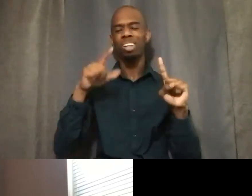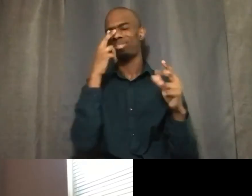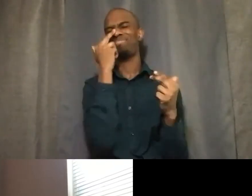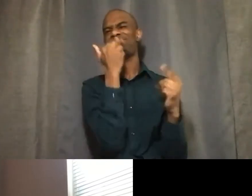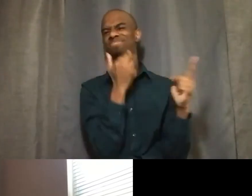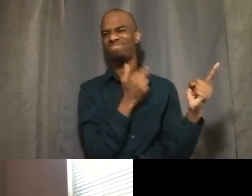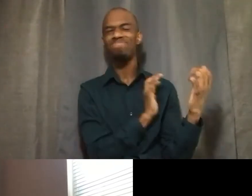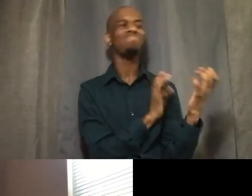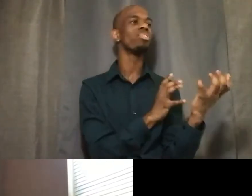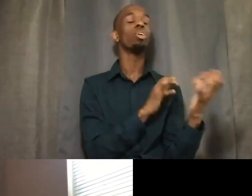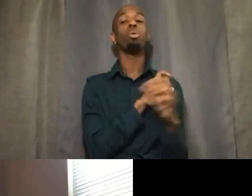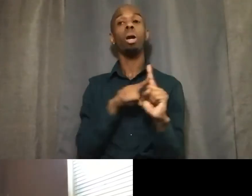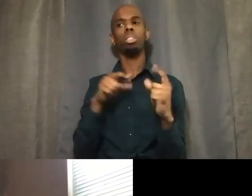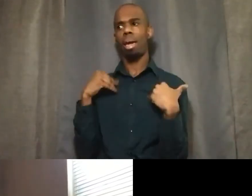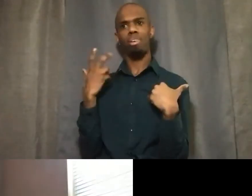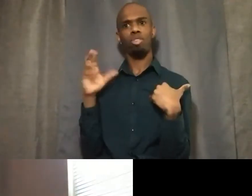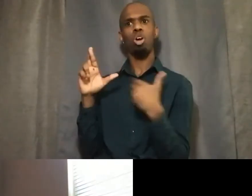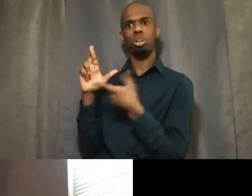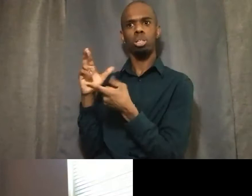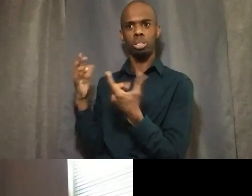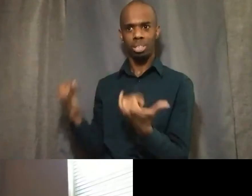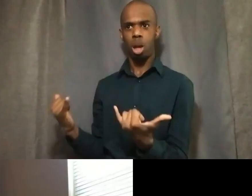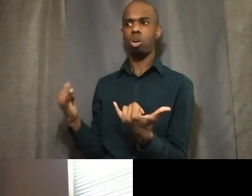and, which is an Egyptian name.